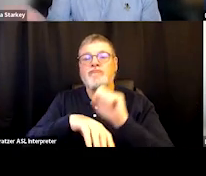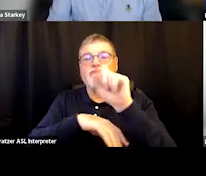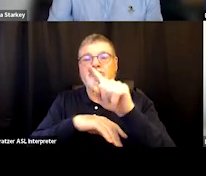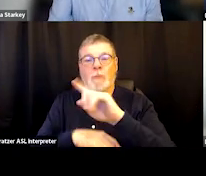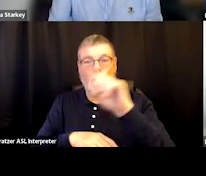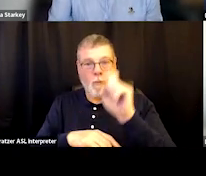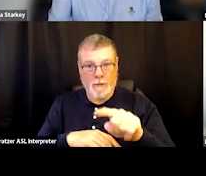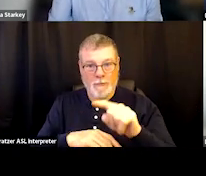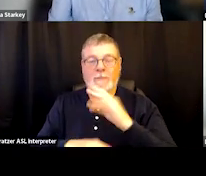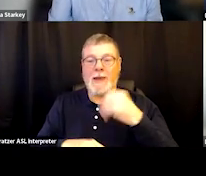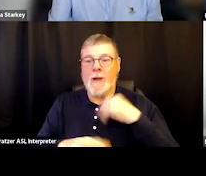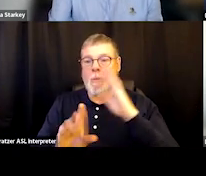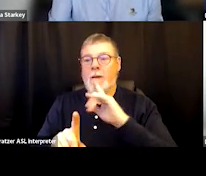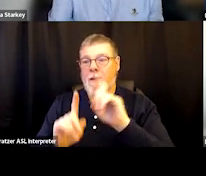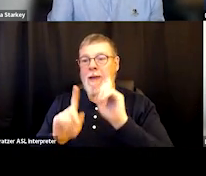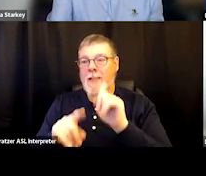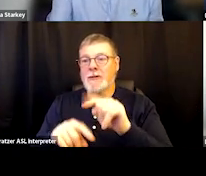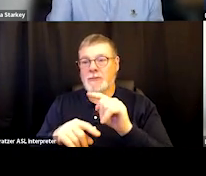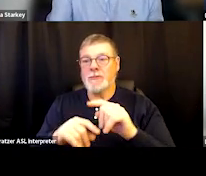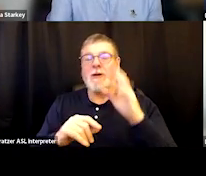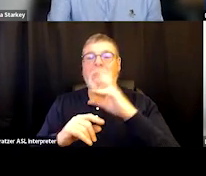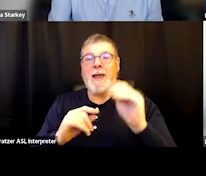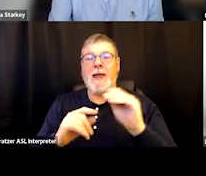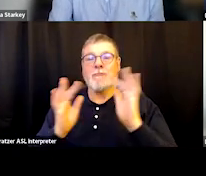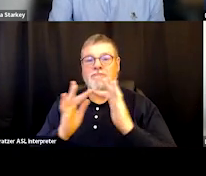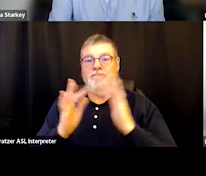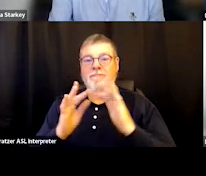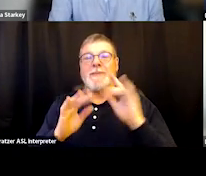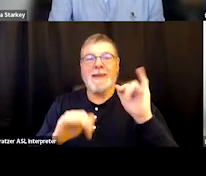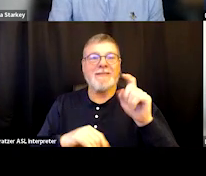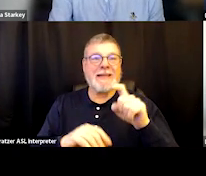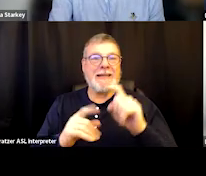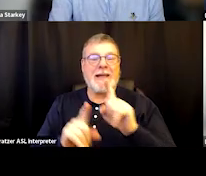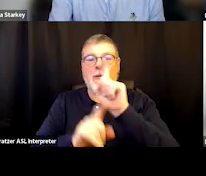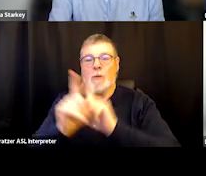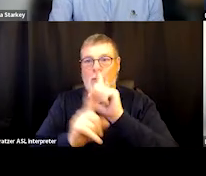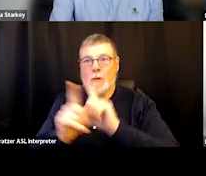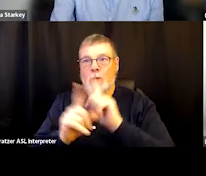and we will answer them as they come in or reach out if we need more one-on-one support.